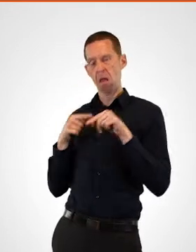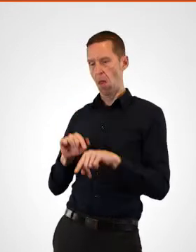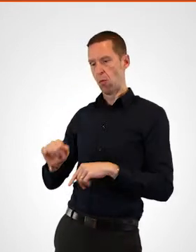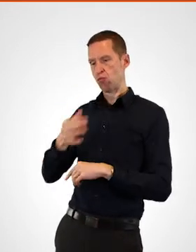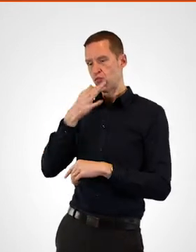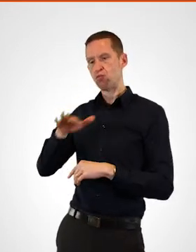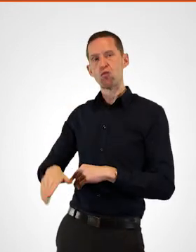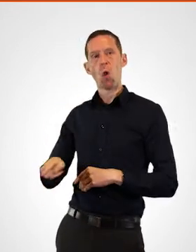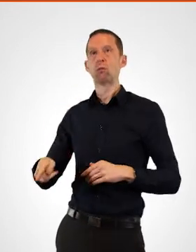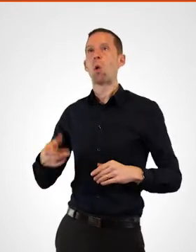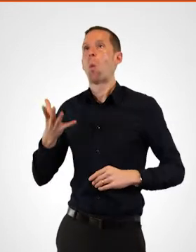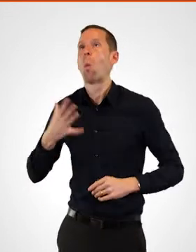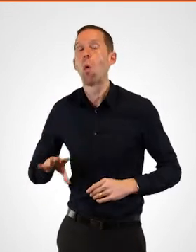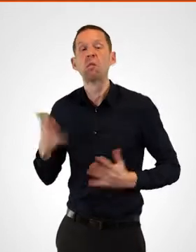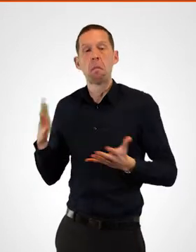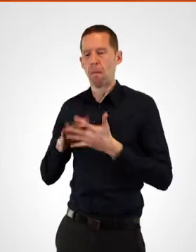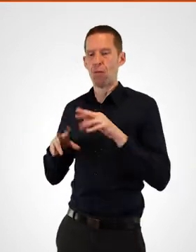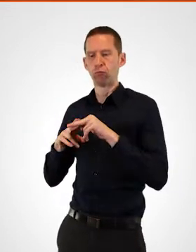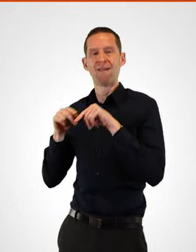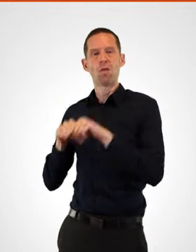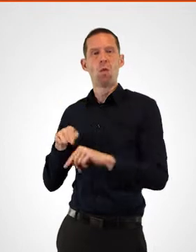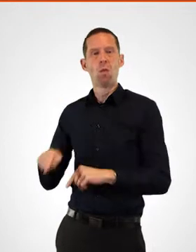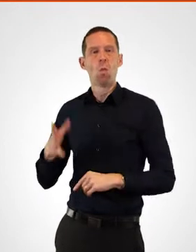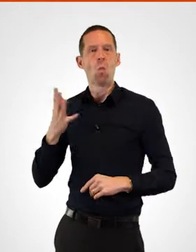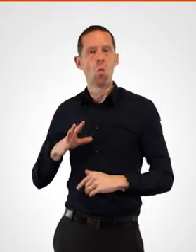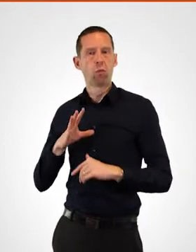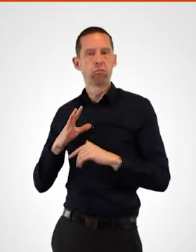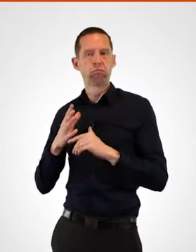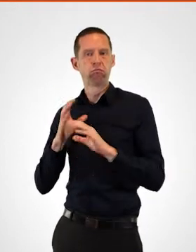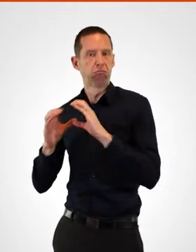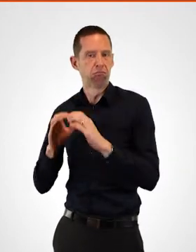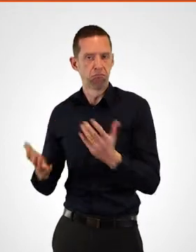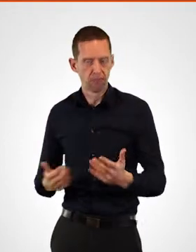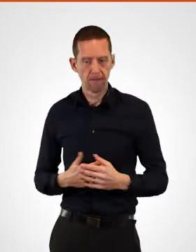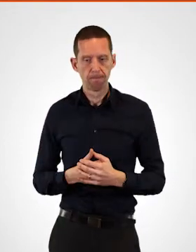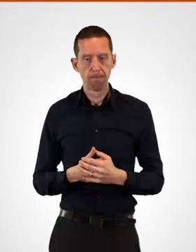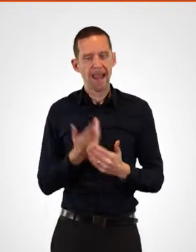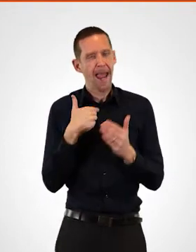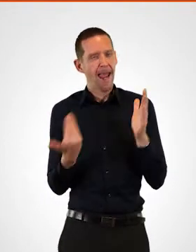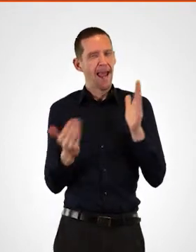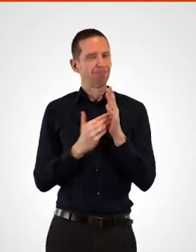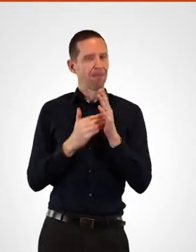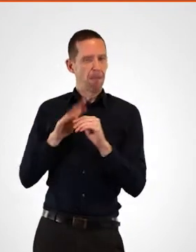which the parents then followed. And just as a comment about this, I think it's really interesting